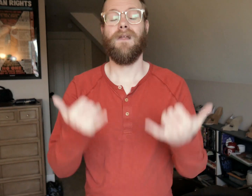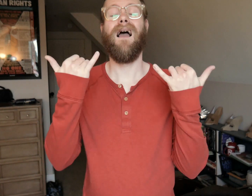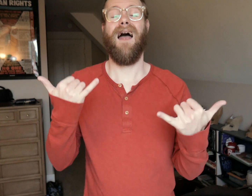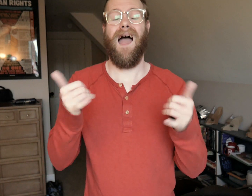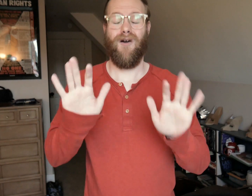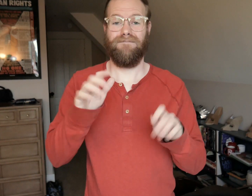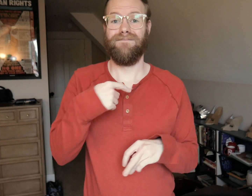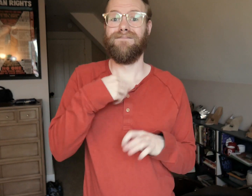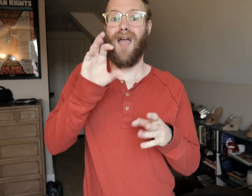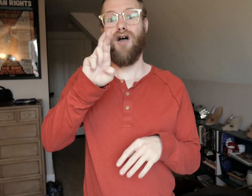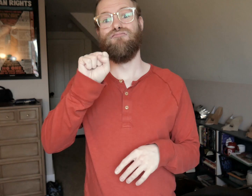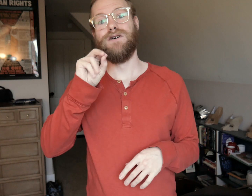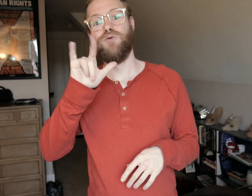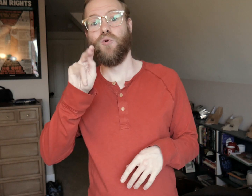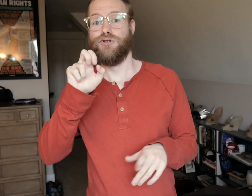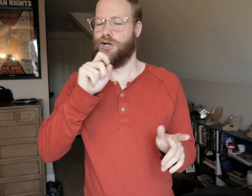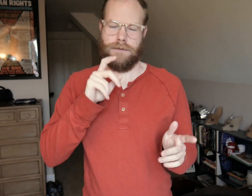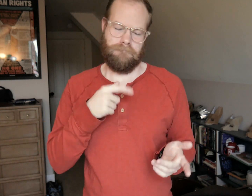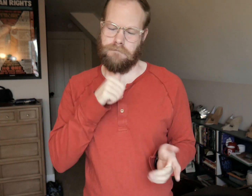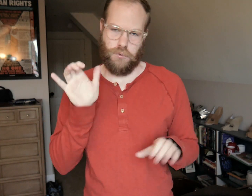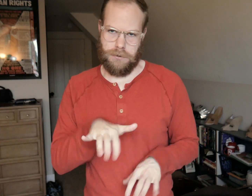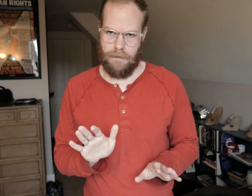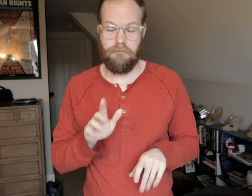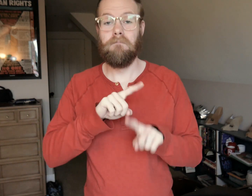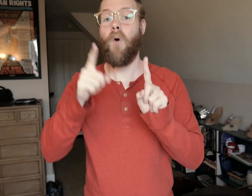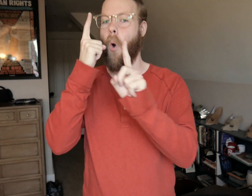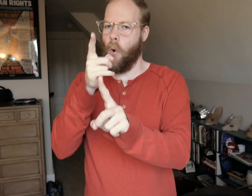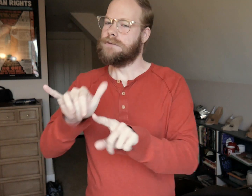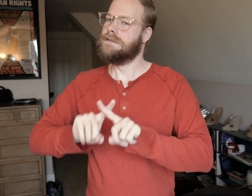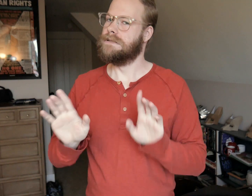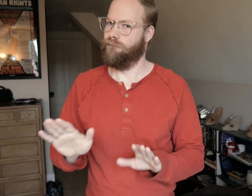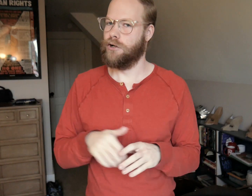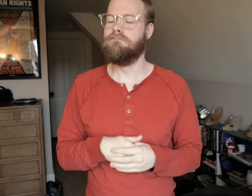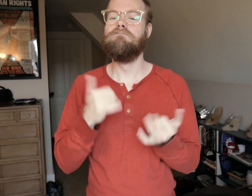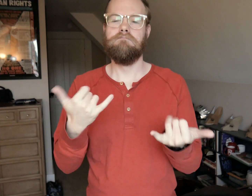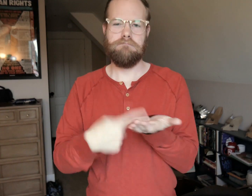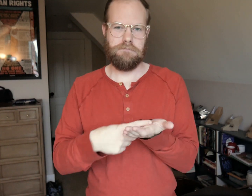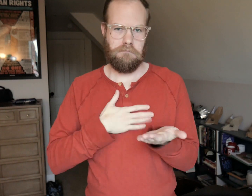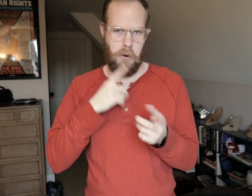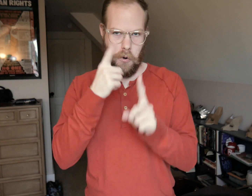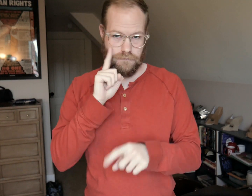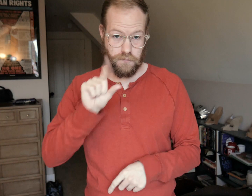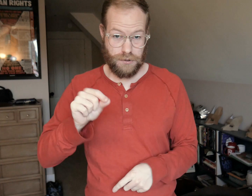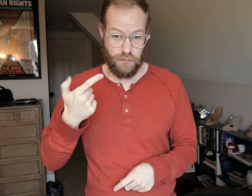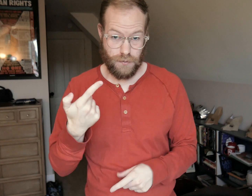Now, I don’t do resolutions, but goals are a different thing. Let’s talk about my goals for 2021.